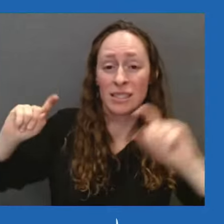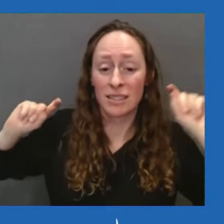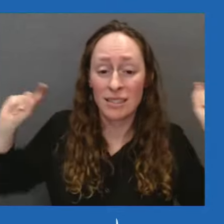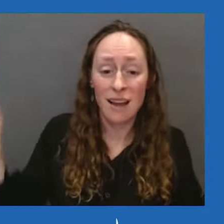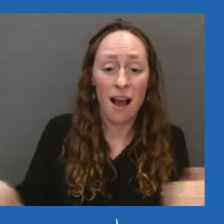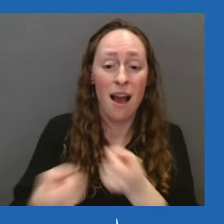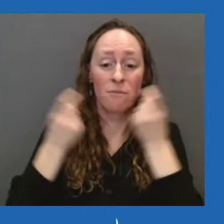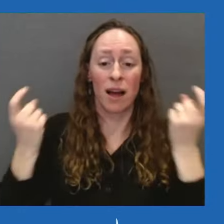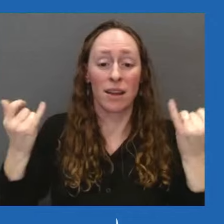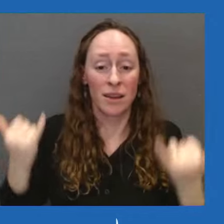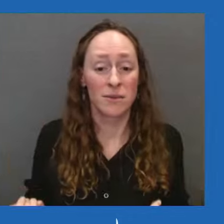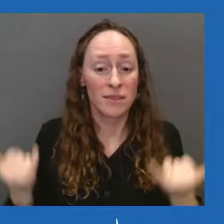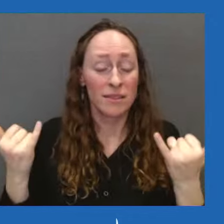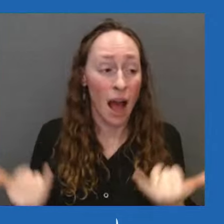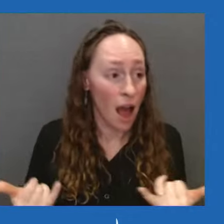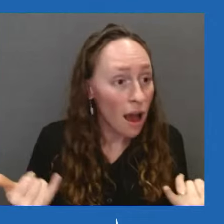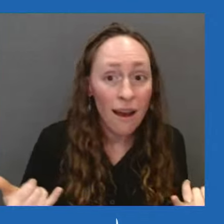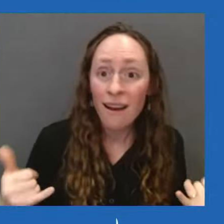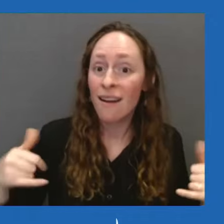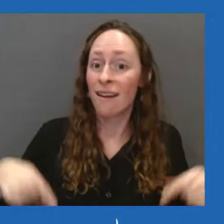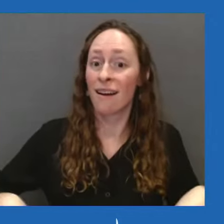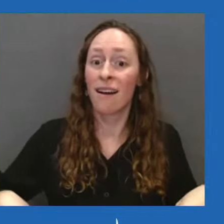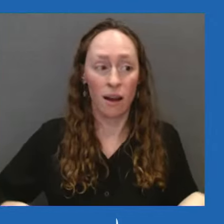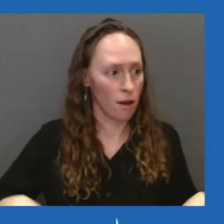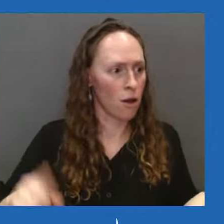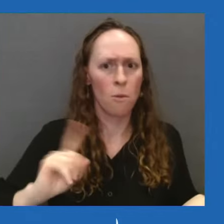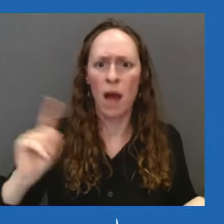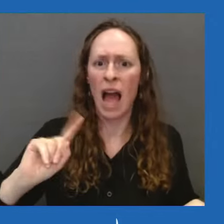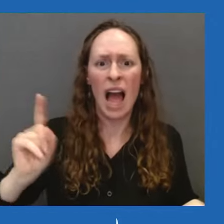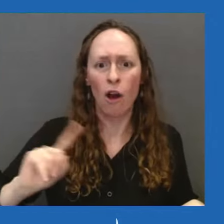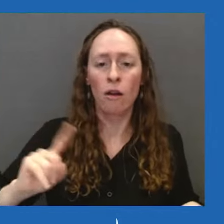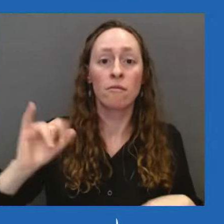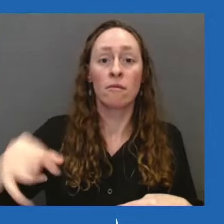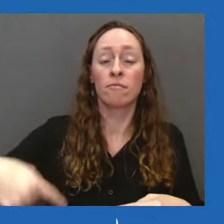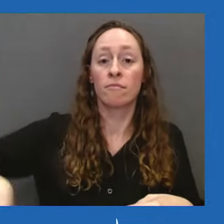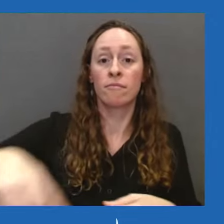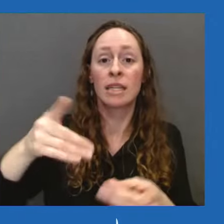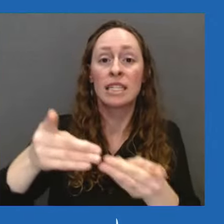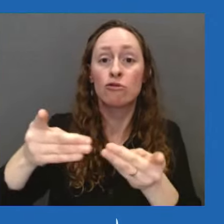of the cross.) She's one of the leaders of this extreme MAGA movement.